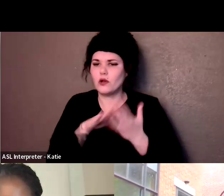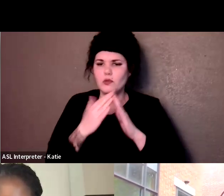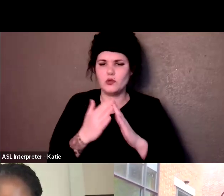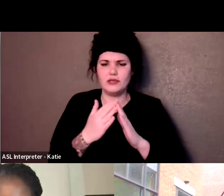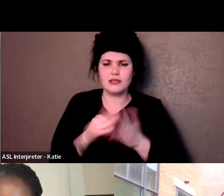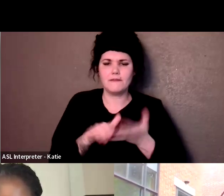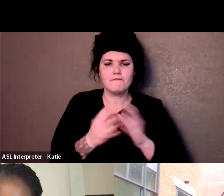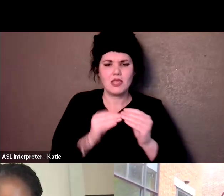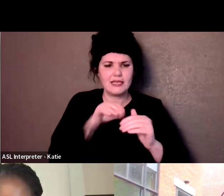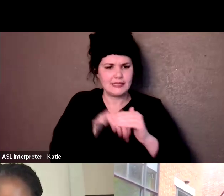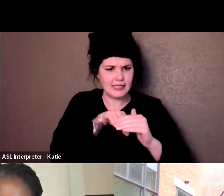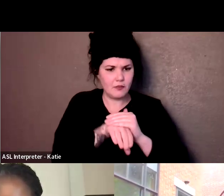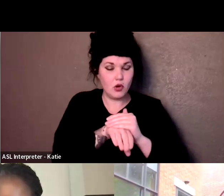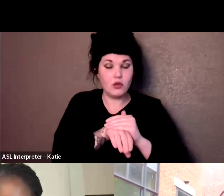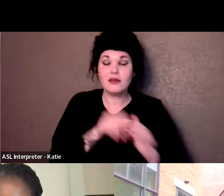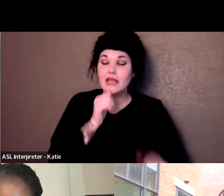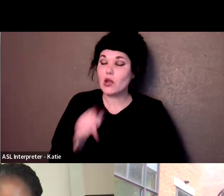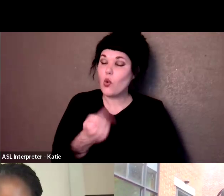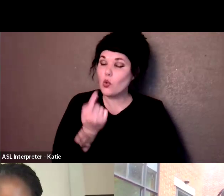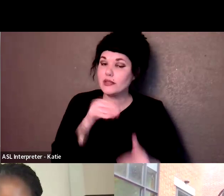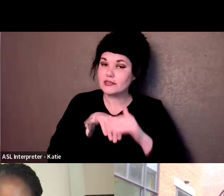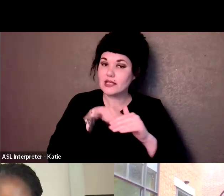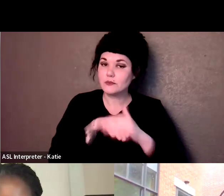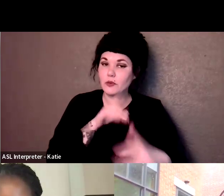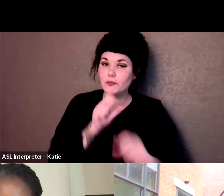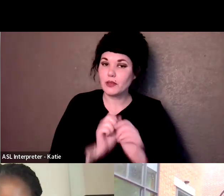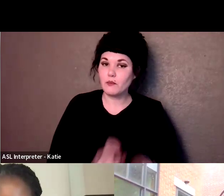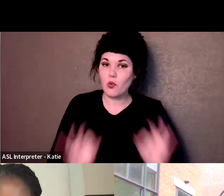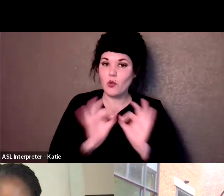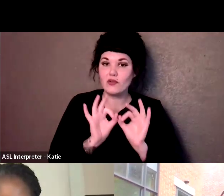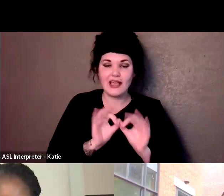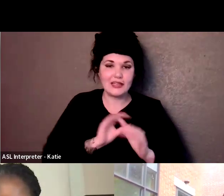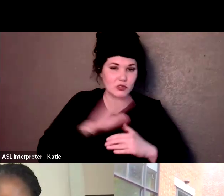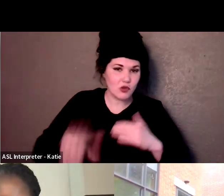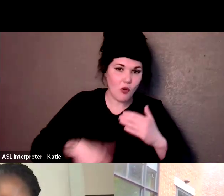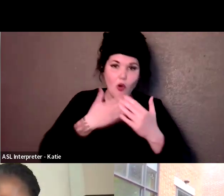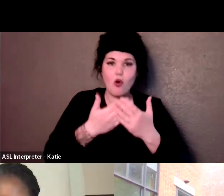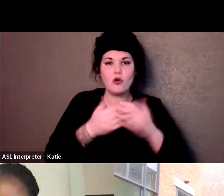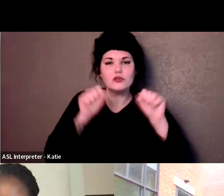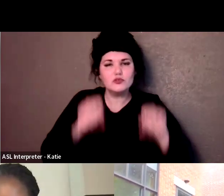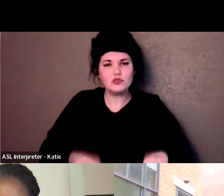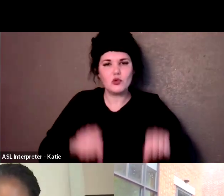accessible, I think it's important to mention that it's all doable for you in your communities, as